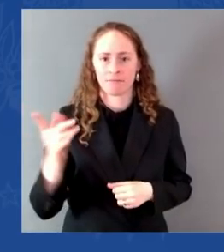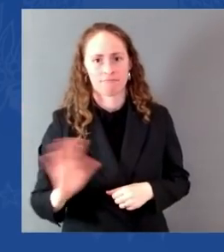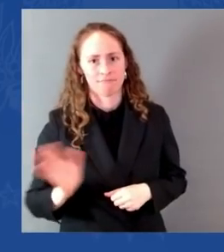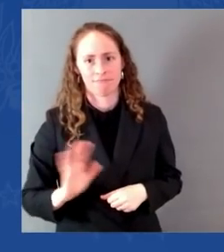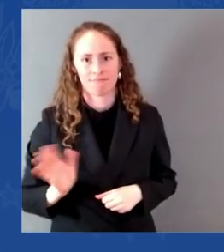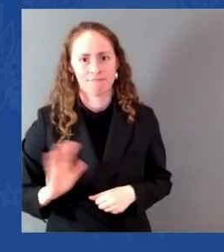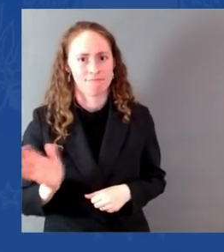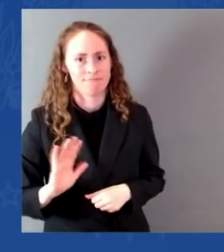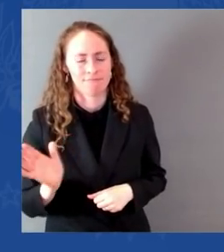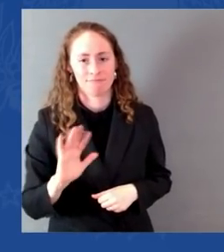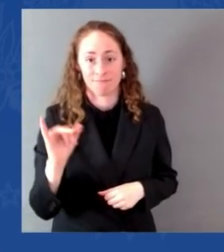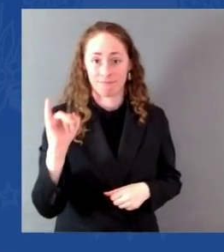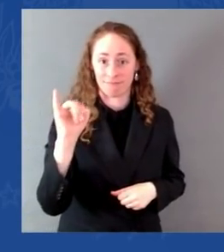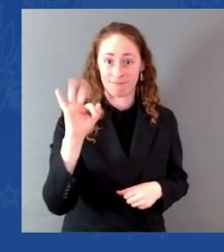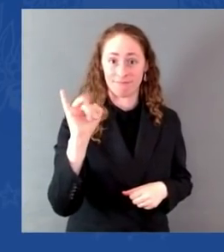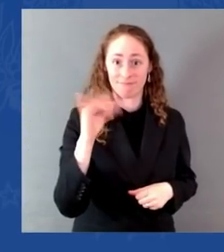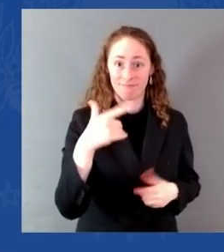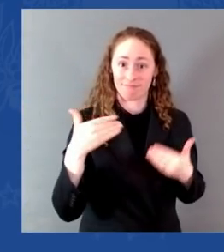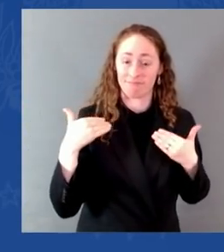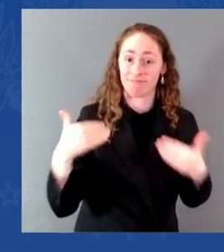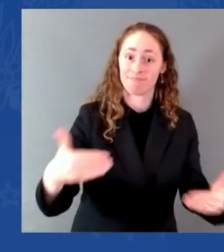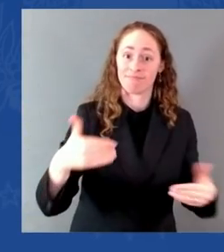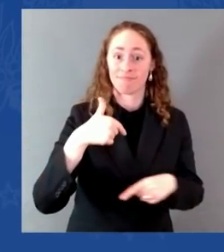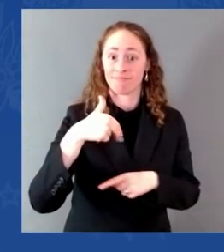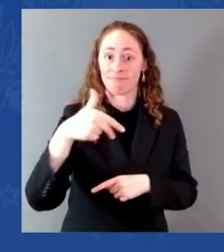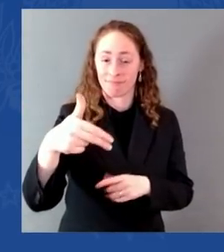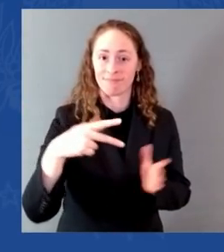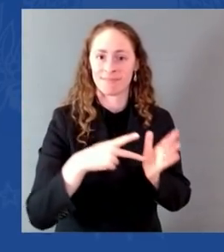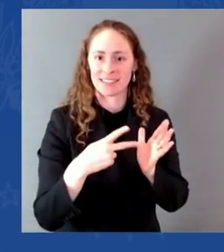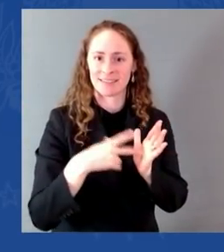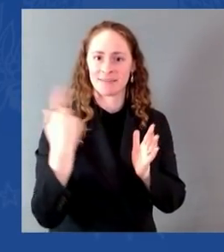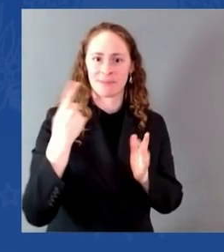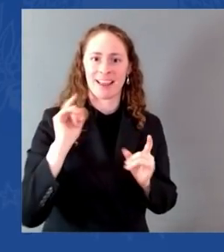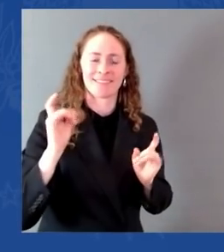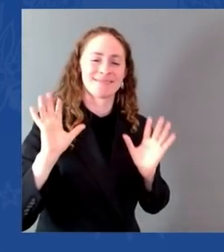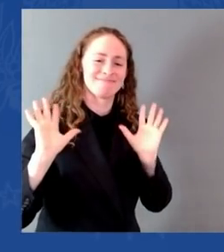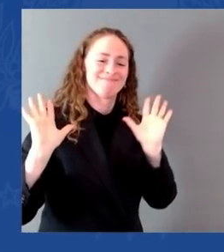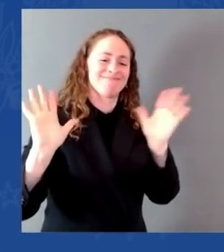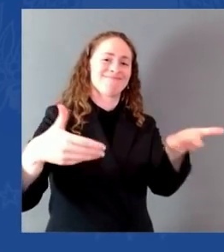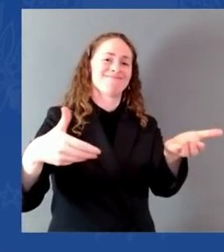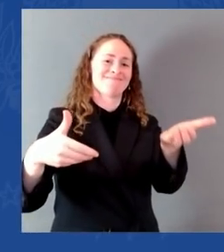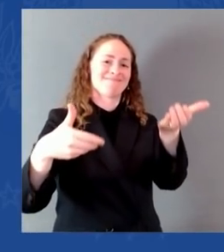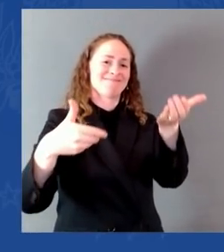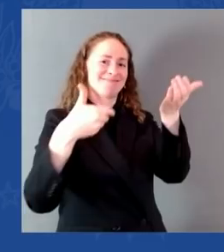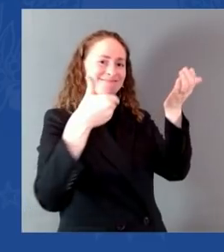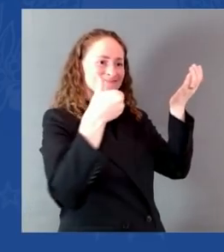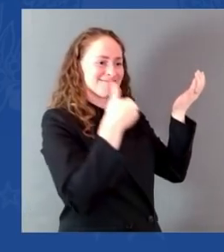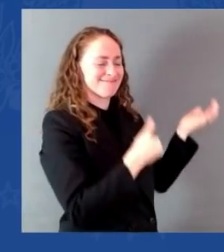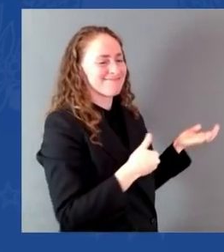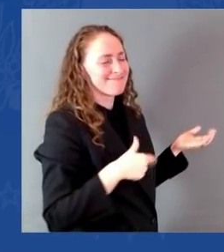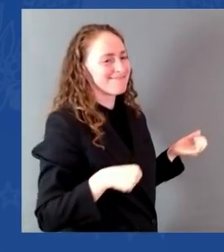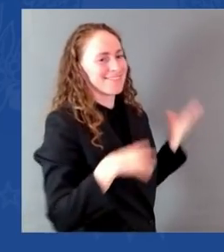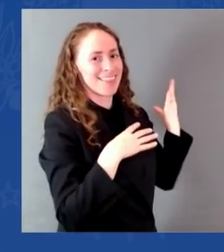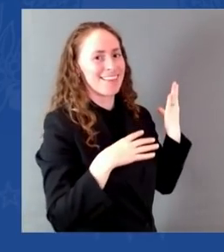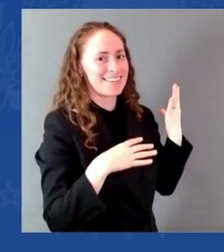Look, the infrastructure law I signed on Thanksgiving would not be possible -- and this is not hyperbole --